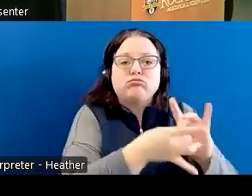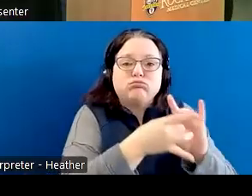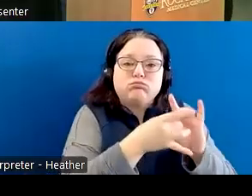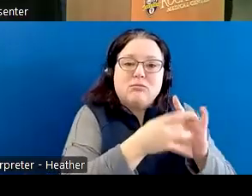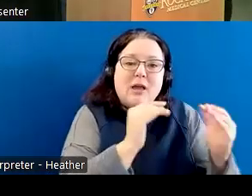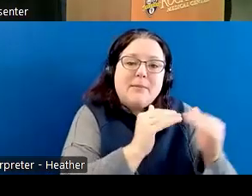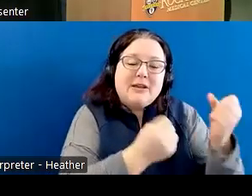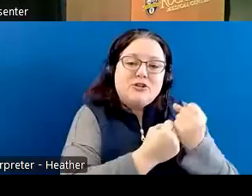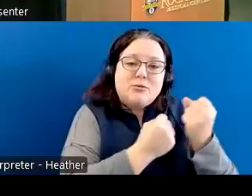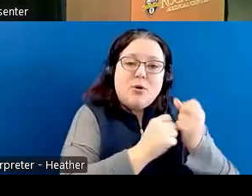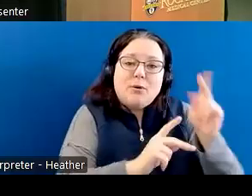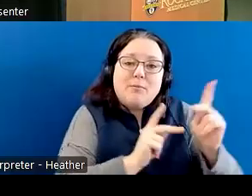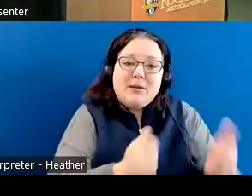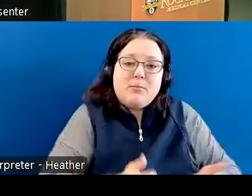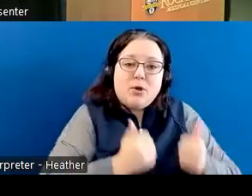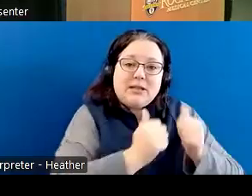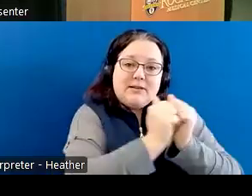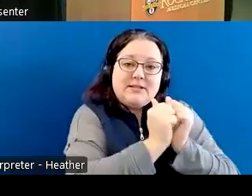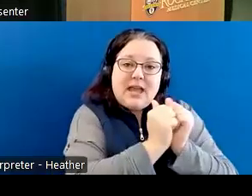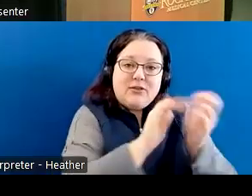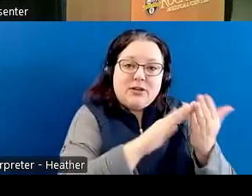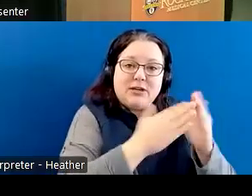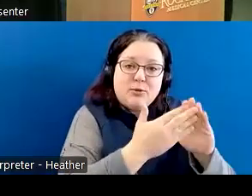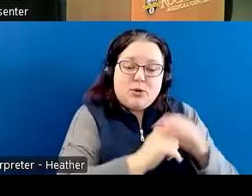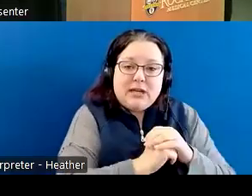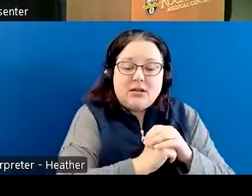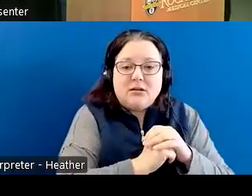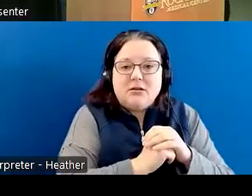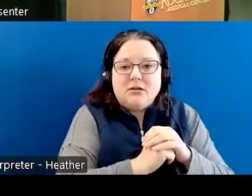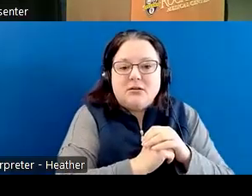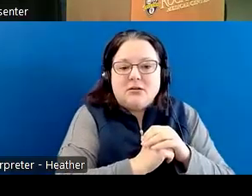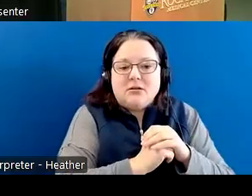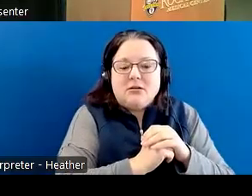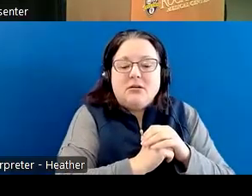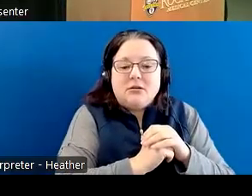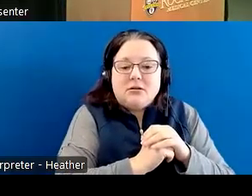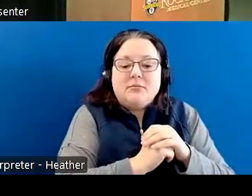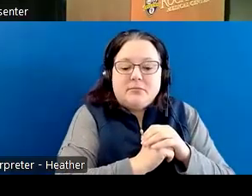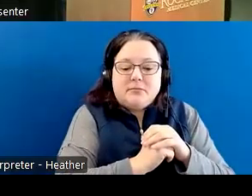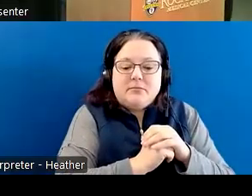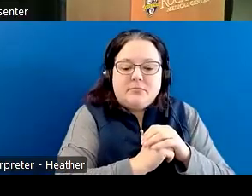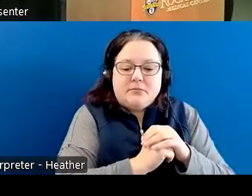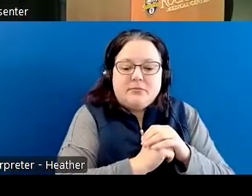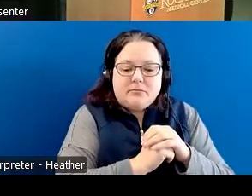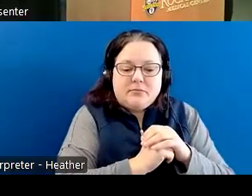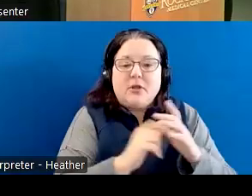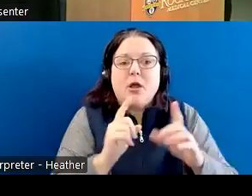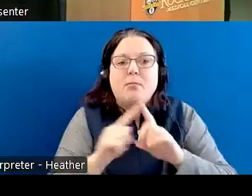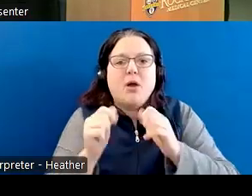everybody lived closely and communally. But we saw then in the rise of um the industrialization